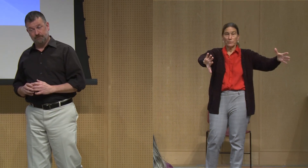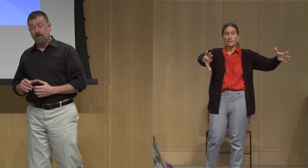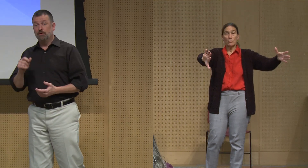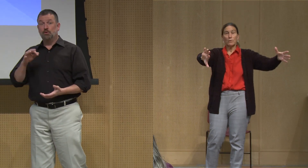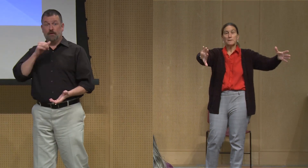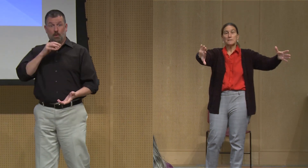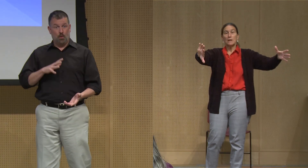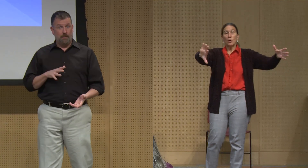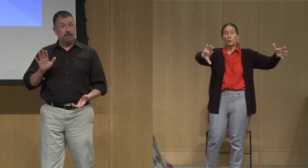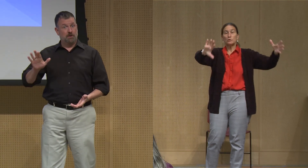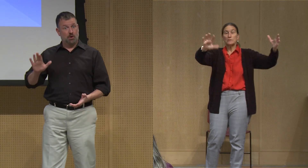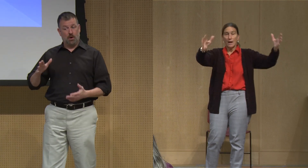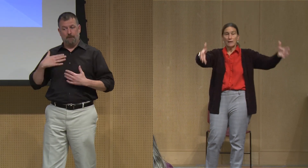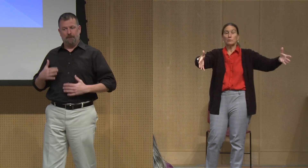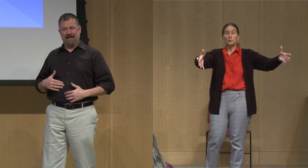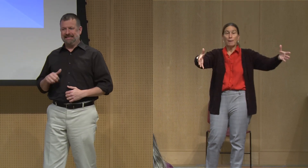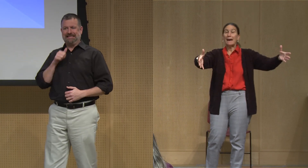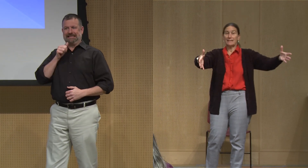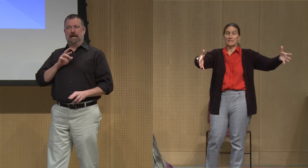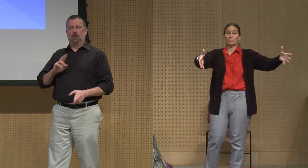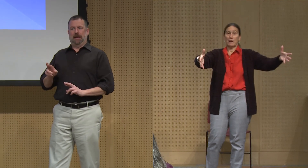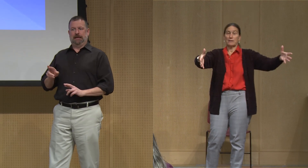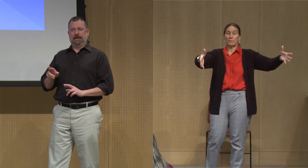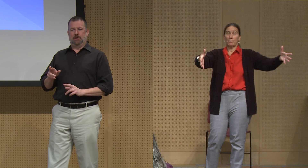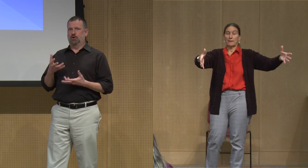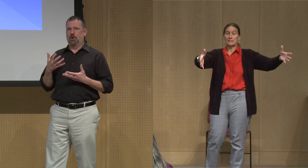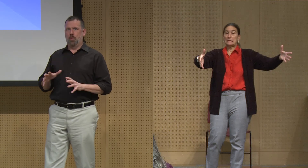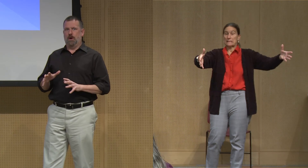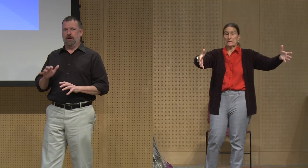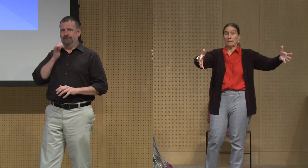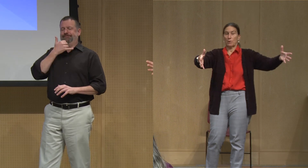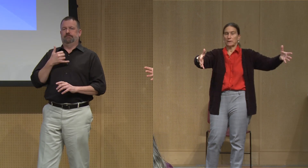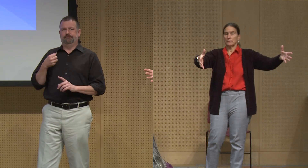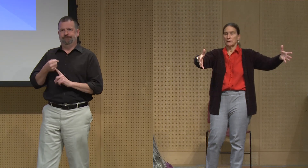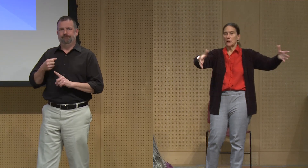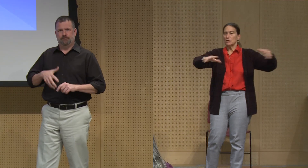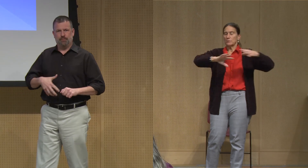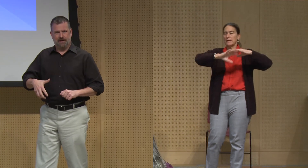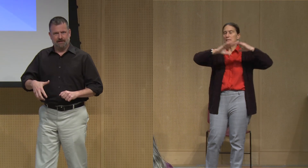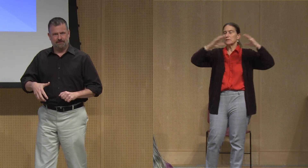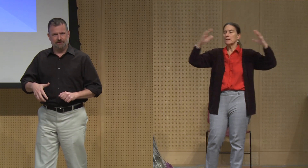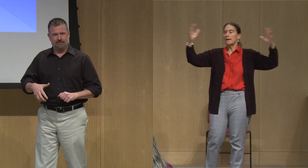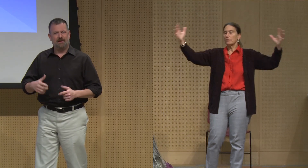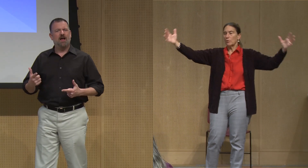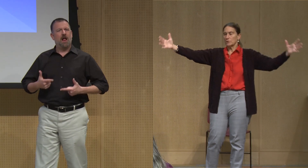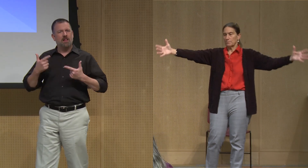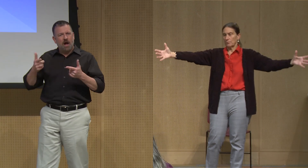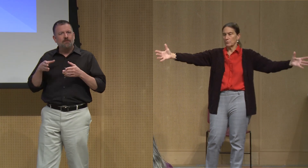SO THAT THE WOMAN WHO'S NOT-- WHOSE BODY ISN'T READY FOR PREGNANCY DOESN'T GET PREGNANT. SO WE'RE TAKING THIS LIFE COURSE APPROACH,